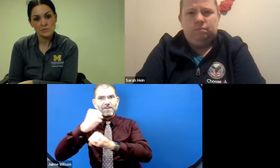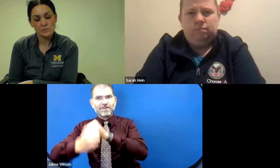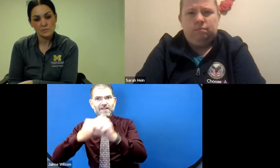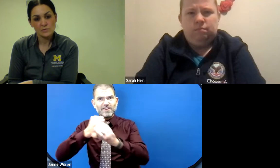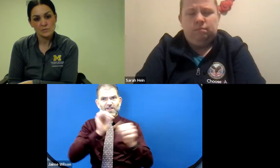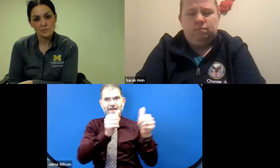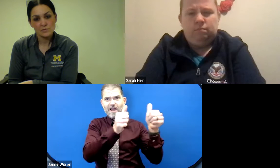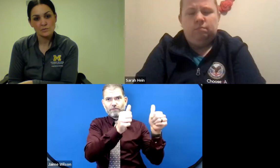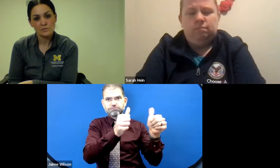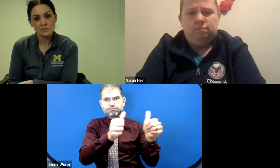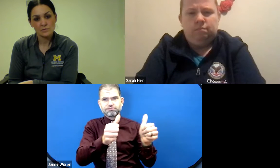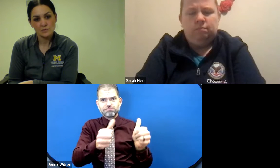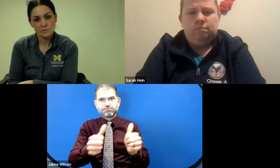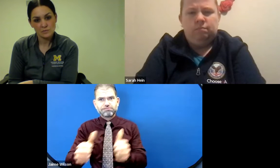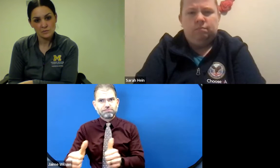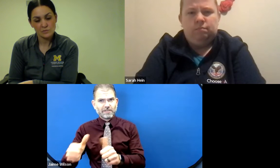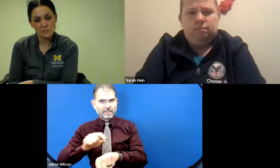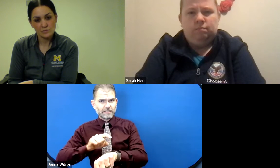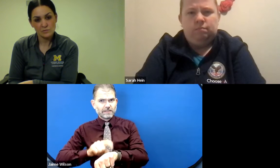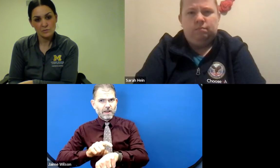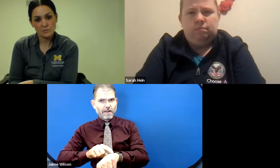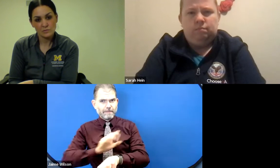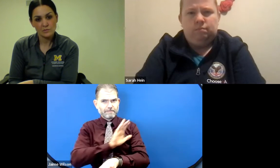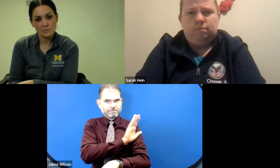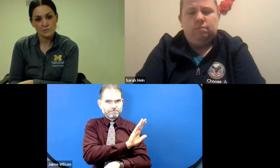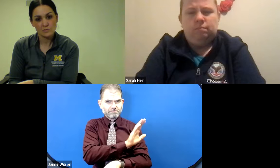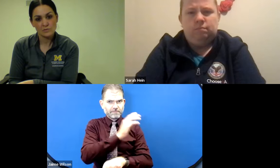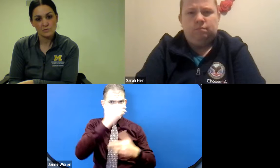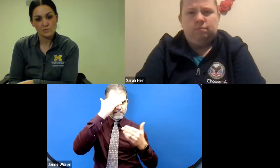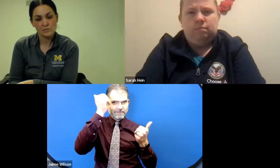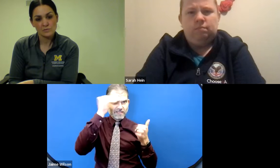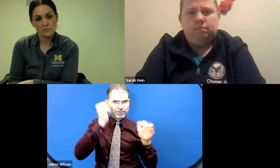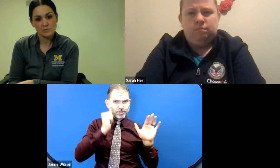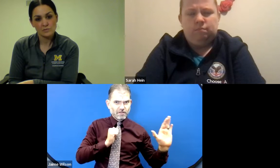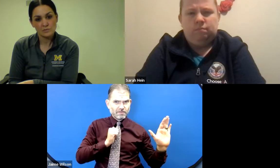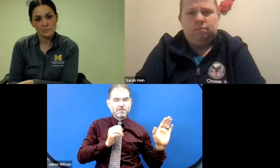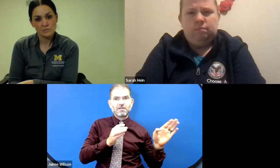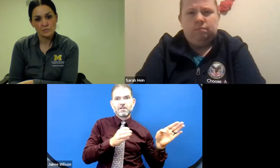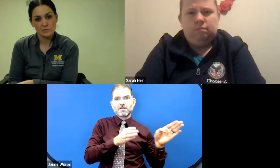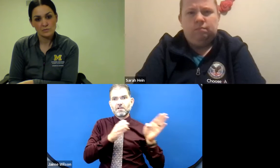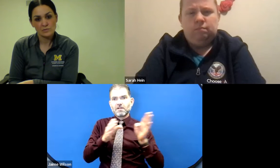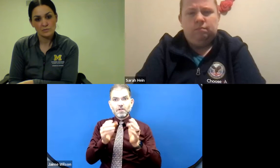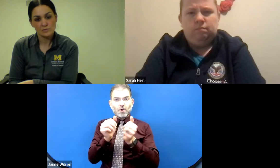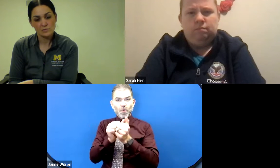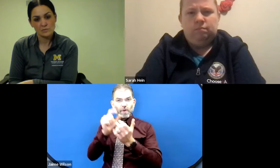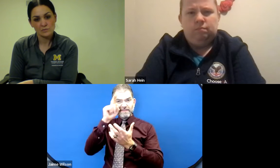ASL Interpreter: Months and years ASL Interpreter: build on each other as a person with dementia continues to decline.